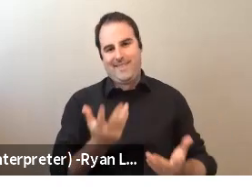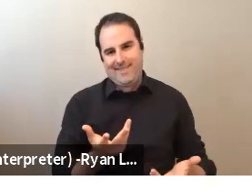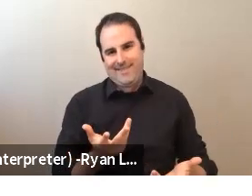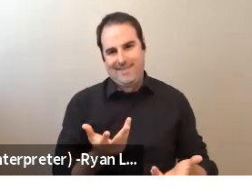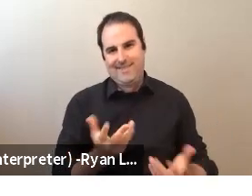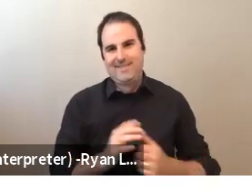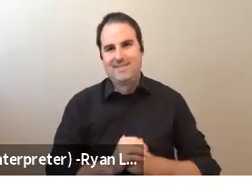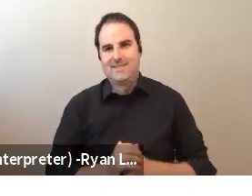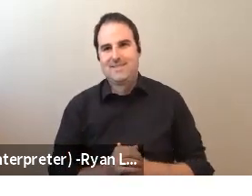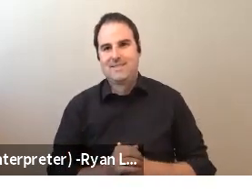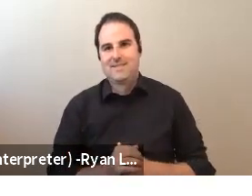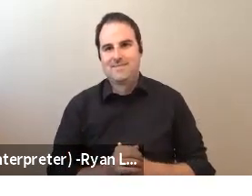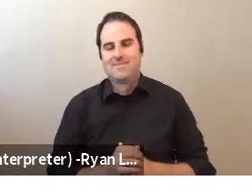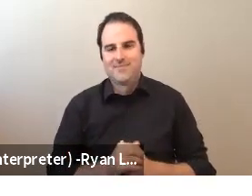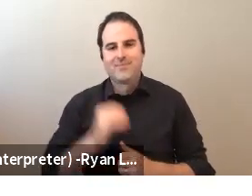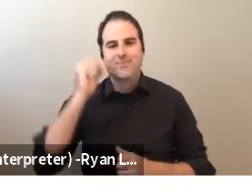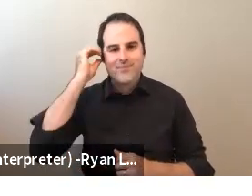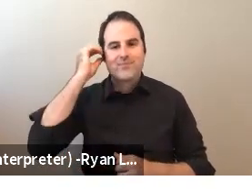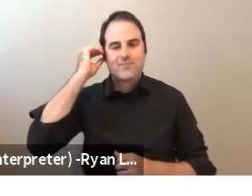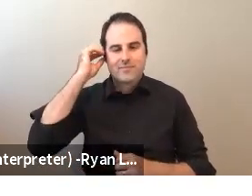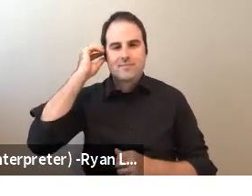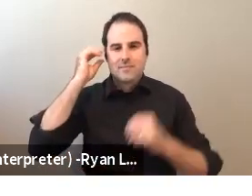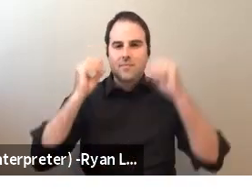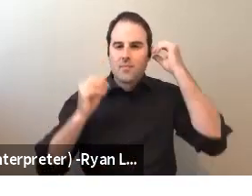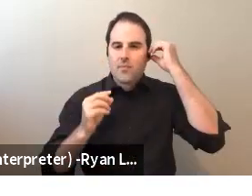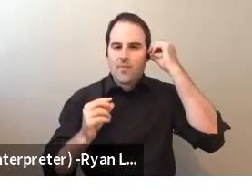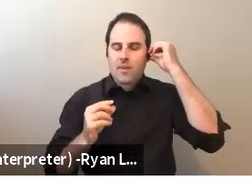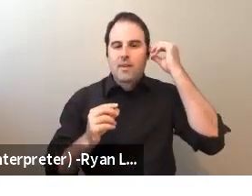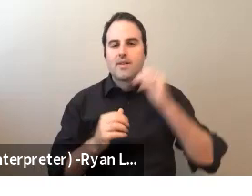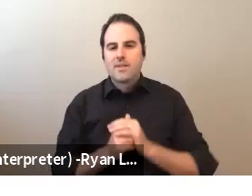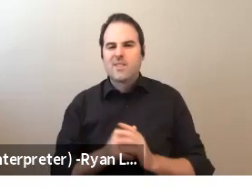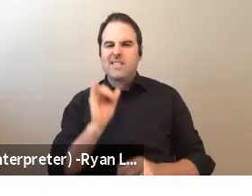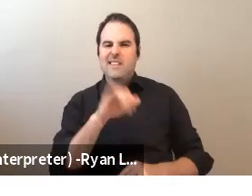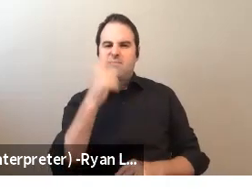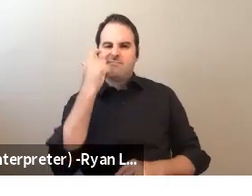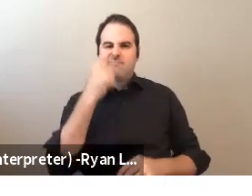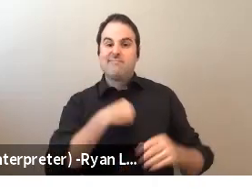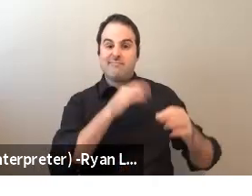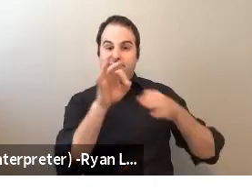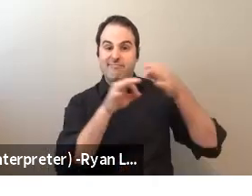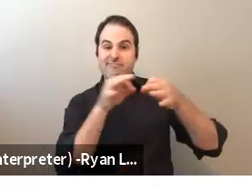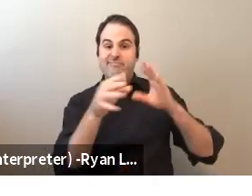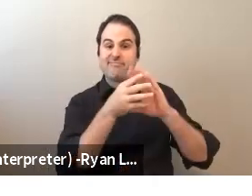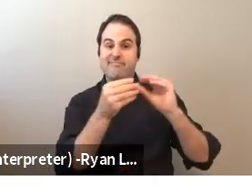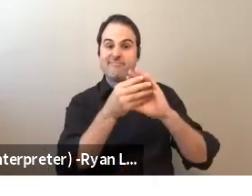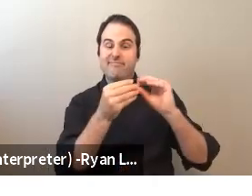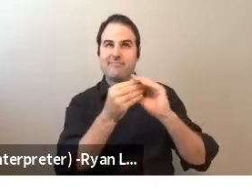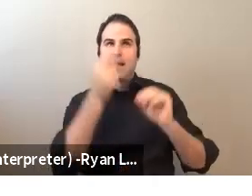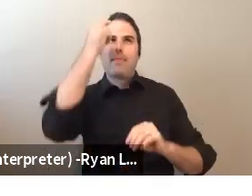Sally Potter: Just, you know, kind of think about that from your perspective and what you're doing. Sally Potter: For you, for your courses.